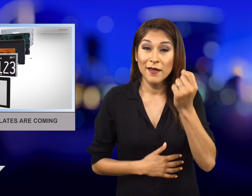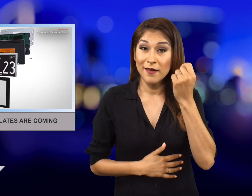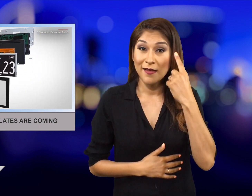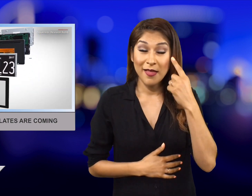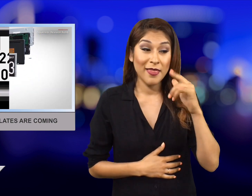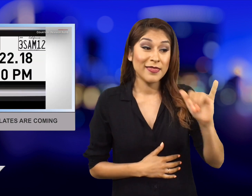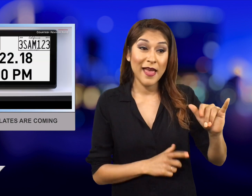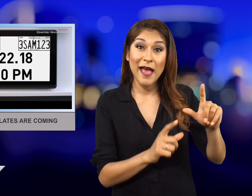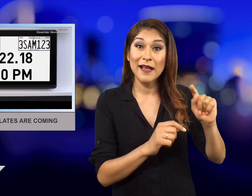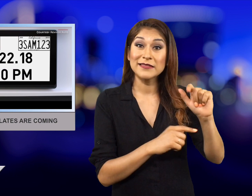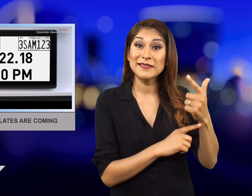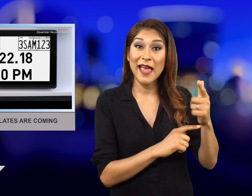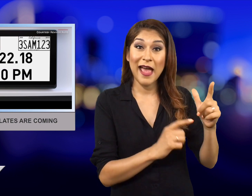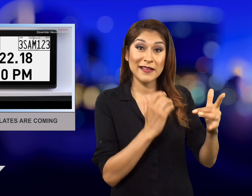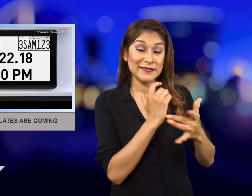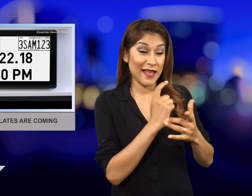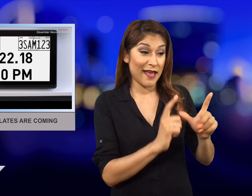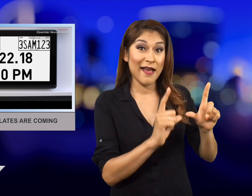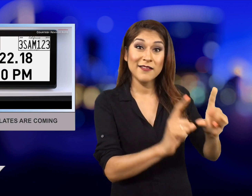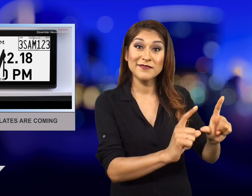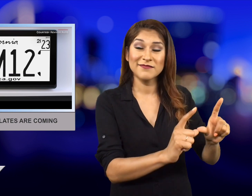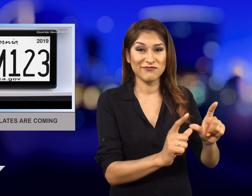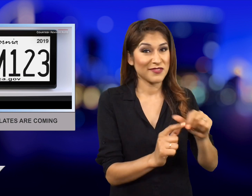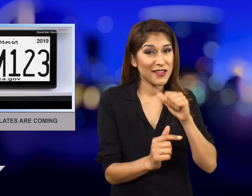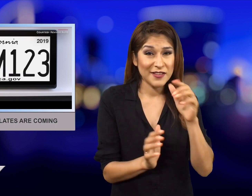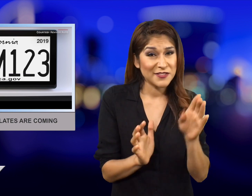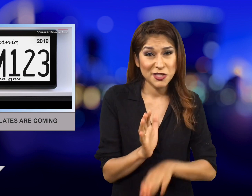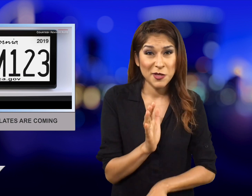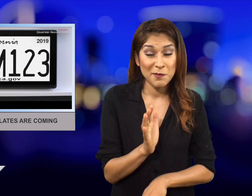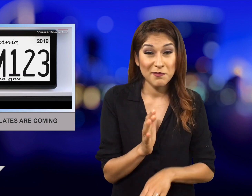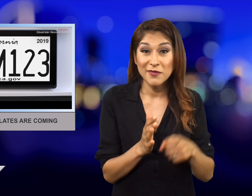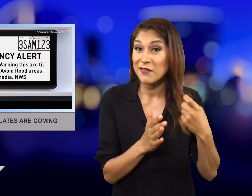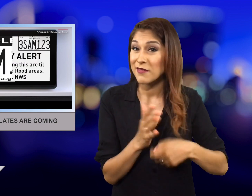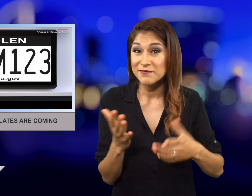The tag tech won't be cheap.